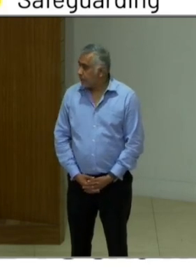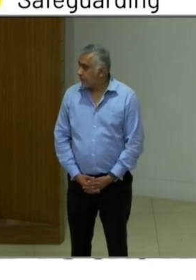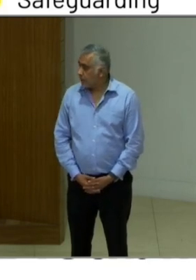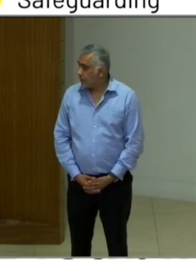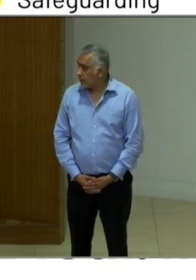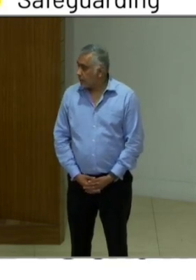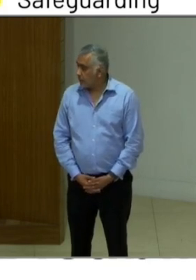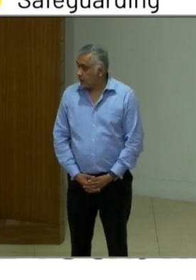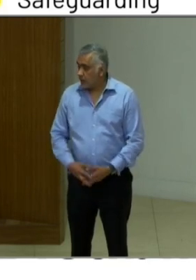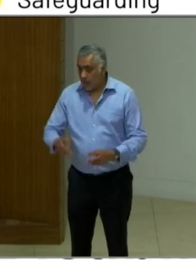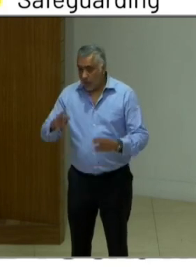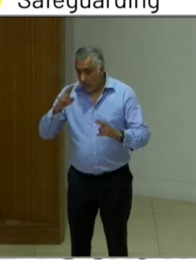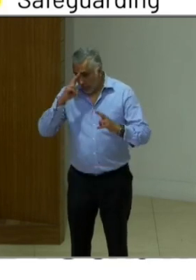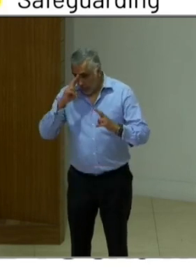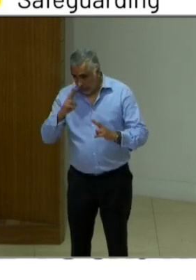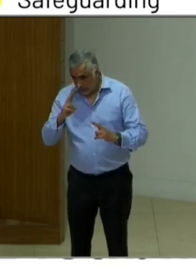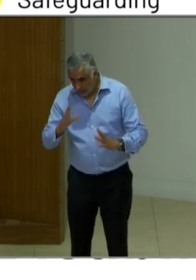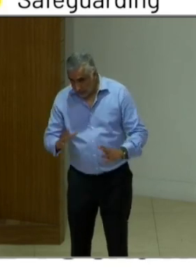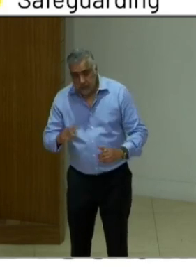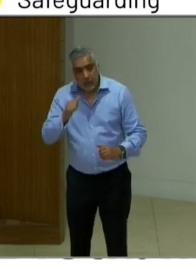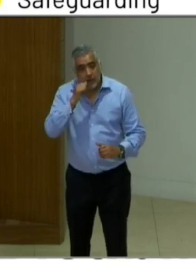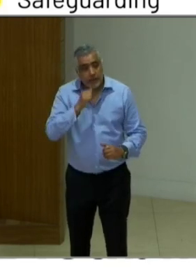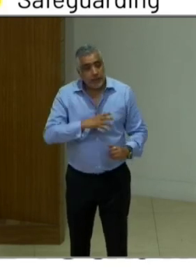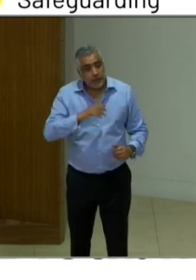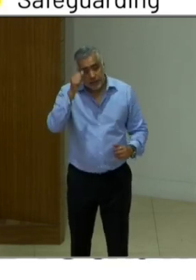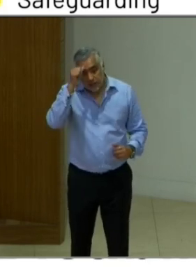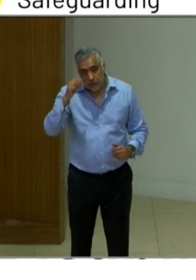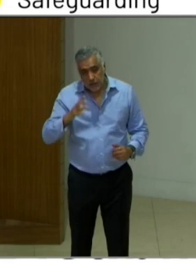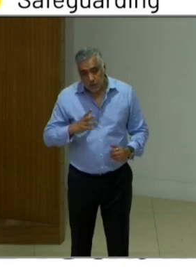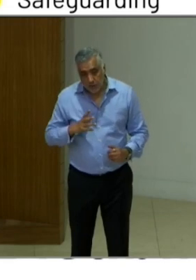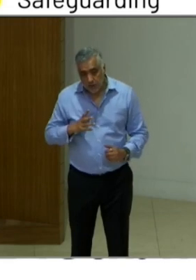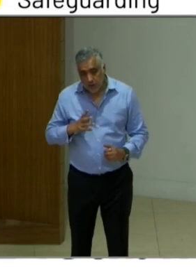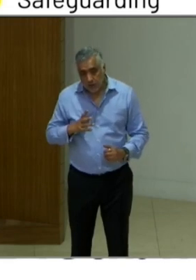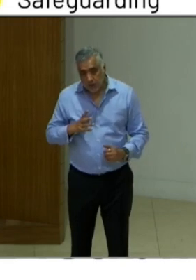Excellencies, ladies and gentlemen,